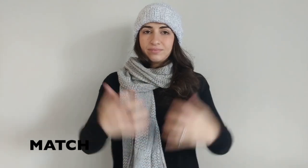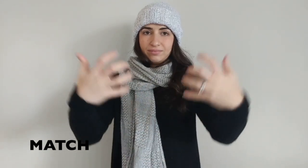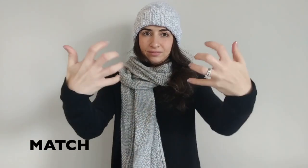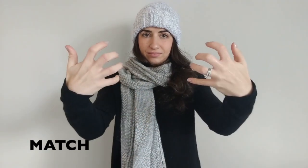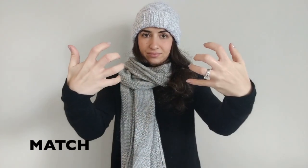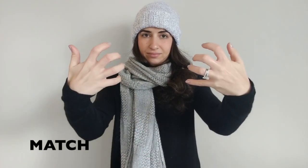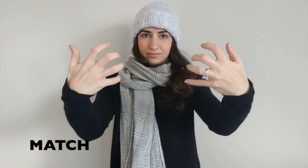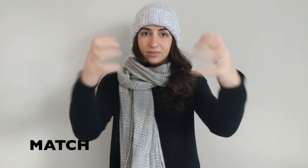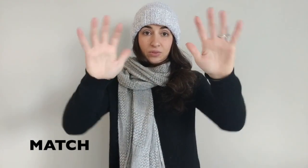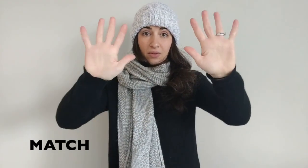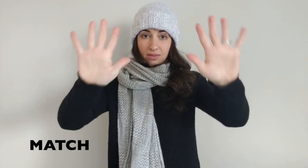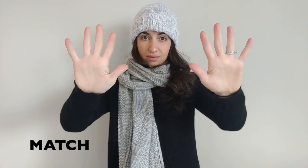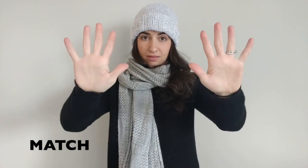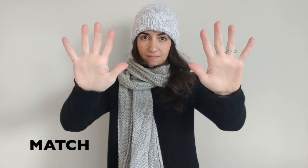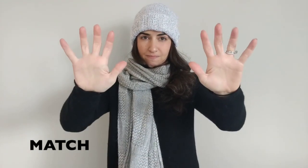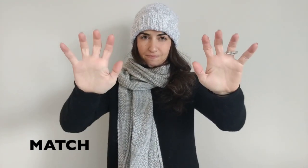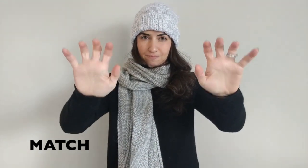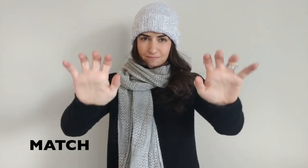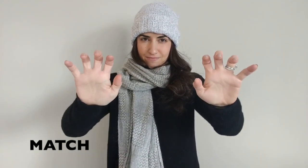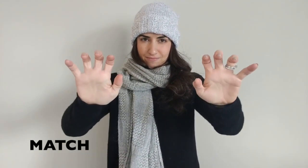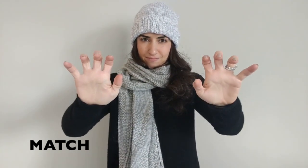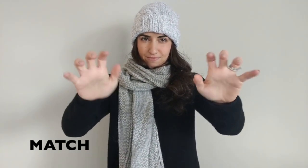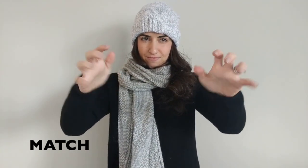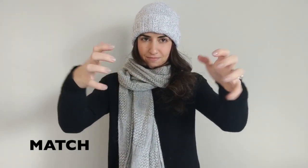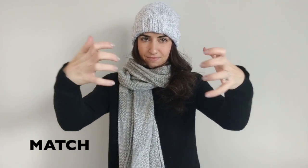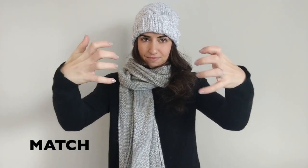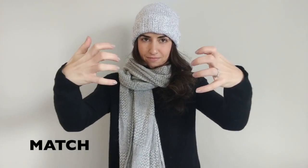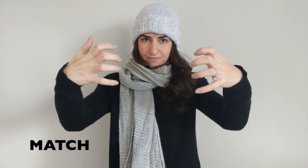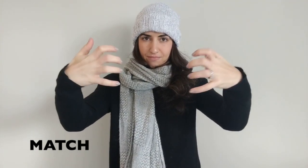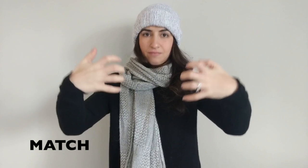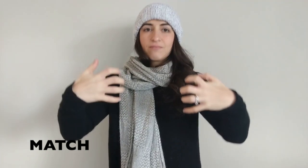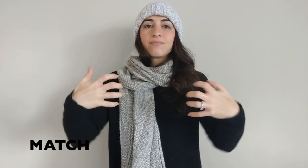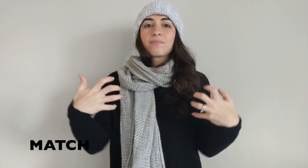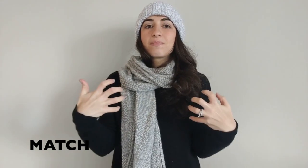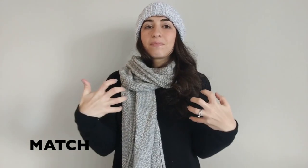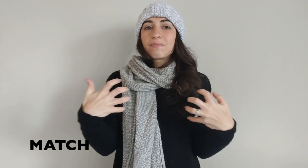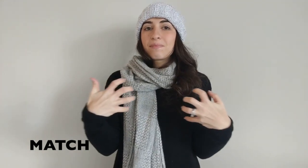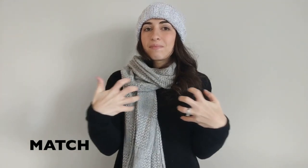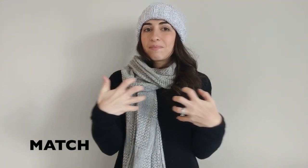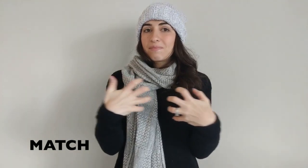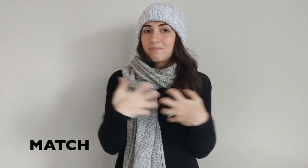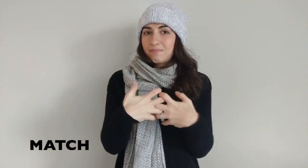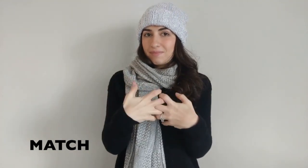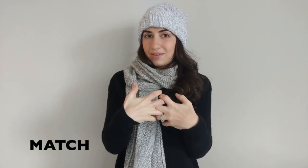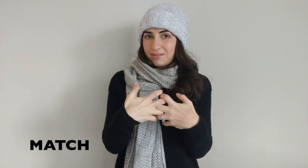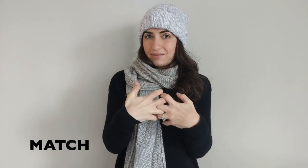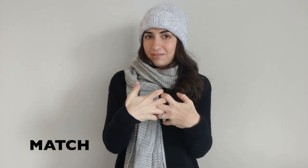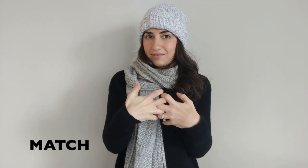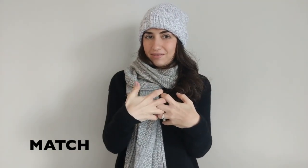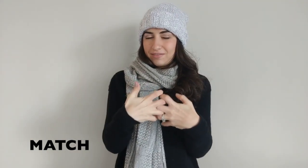It's the "5" handshape with bent fingers, palms in, coming together.